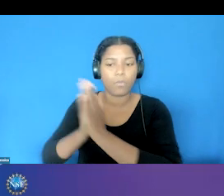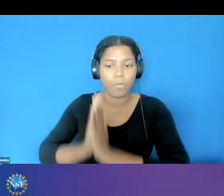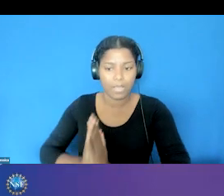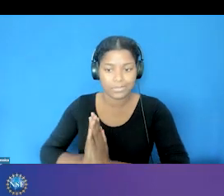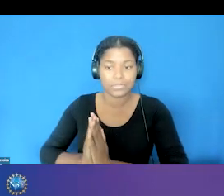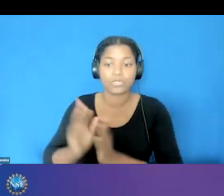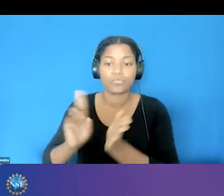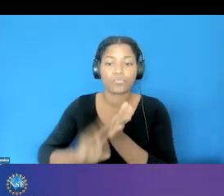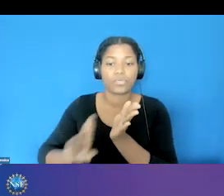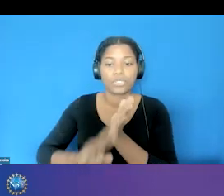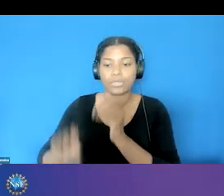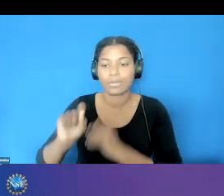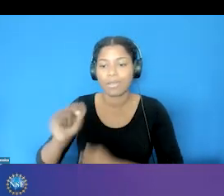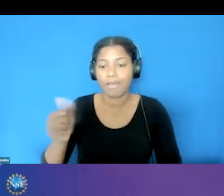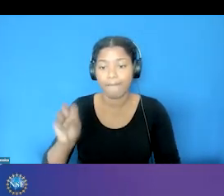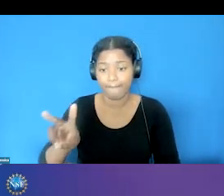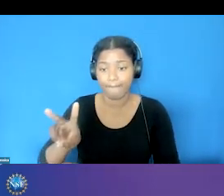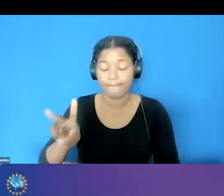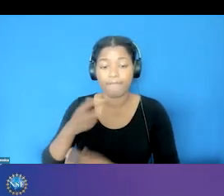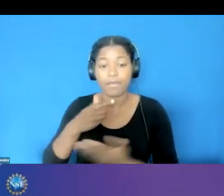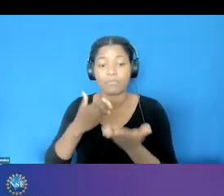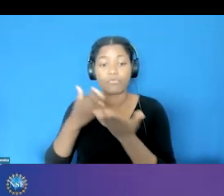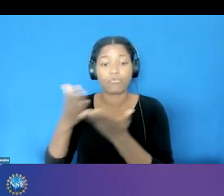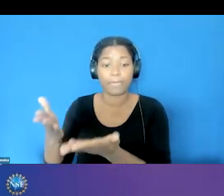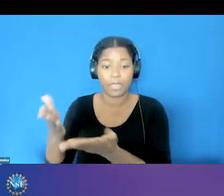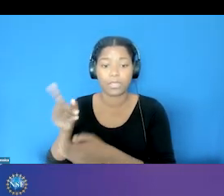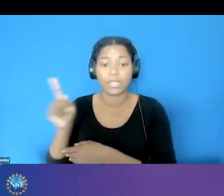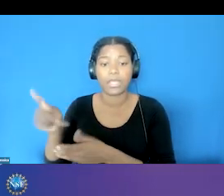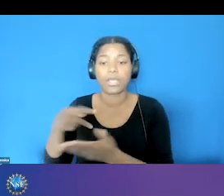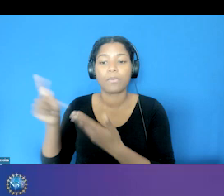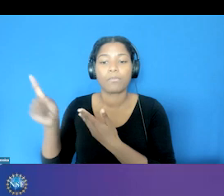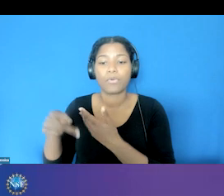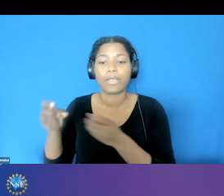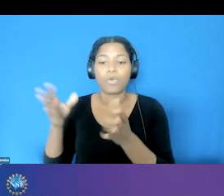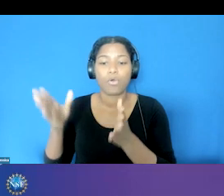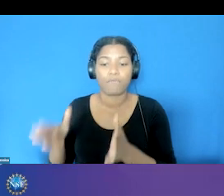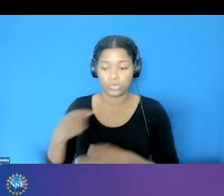If Research.gov, it'll be recommended by the program officer and approved by us.